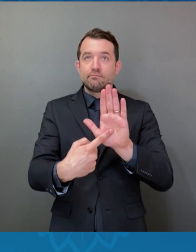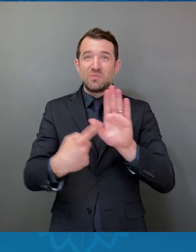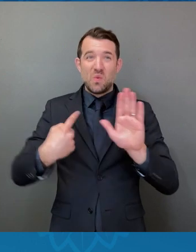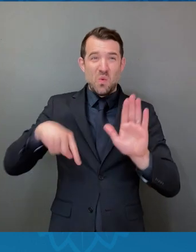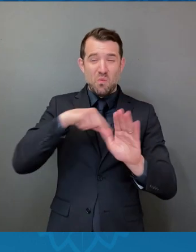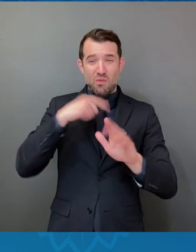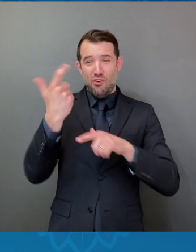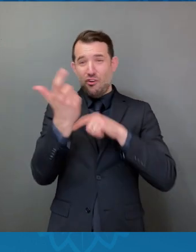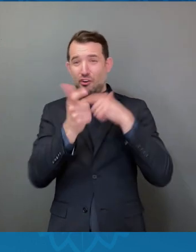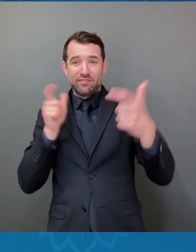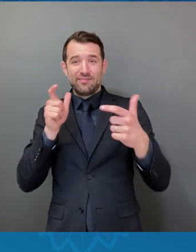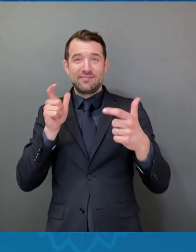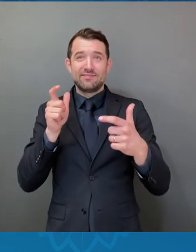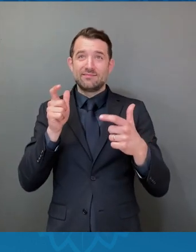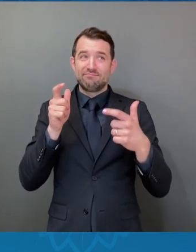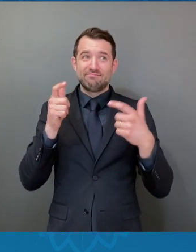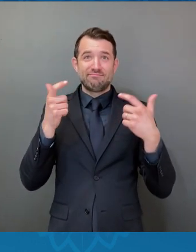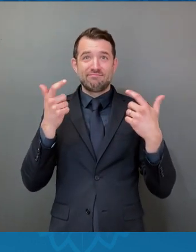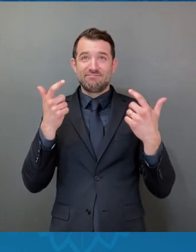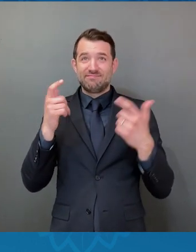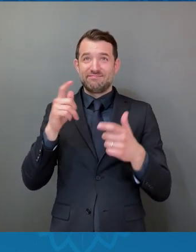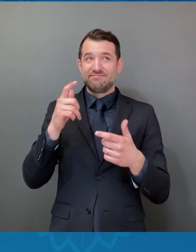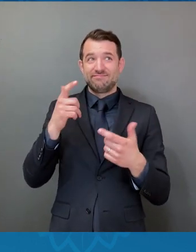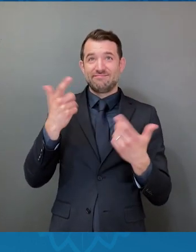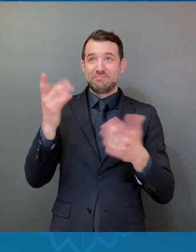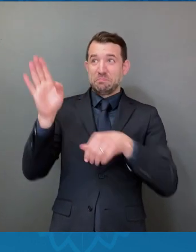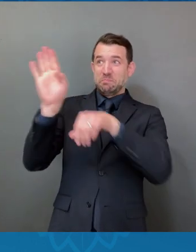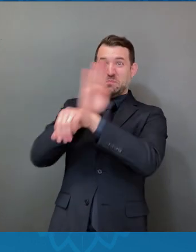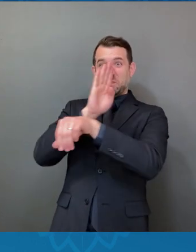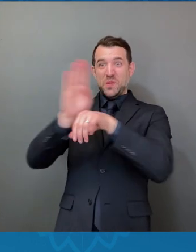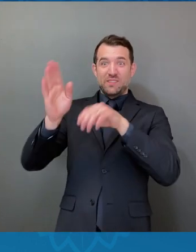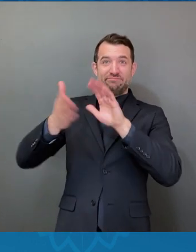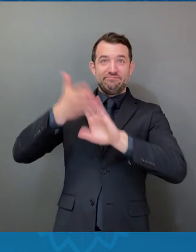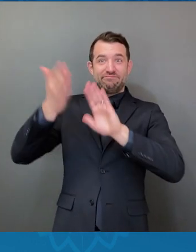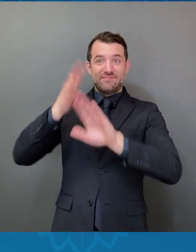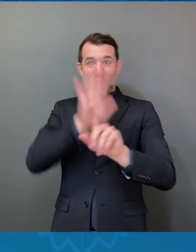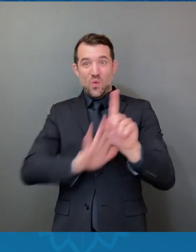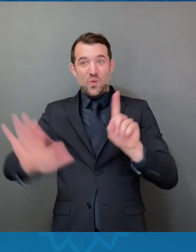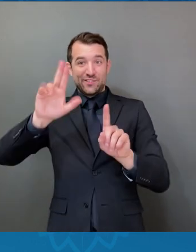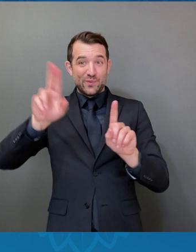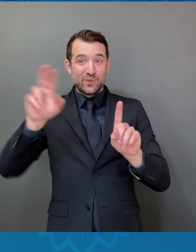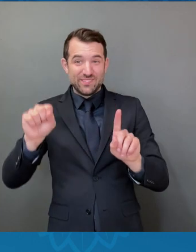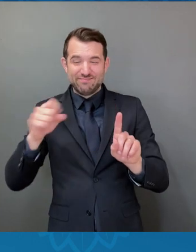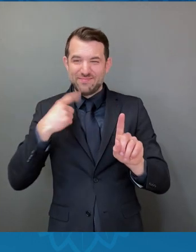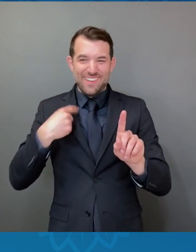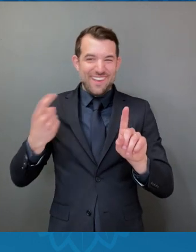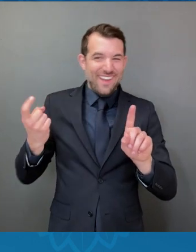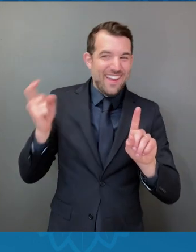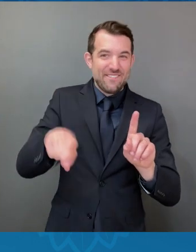so we can do this and we should do this and then therefore serve as a model employer